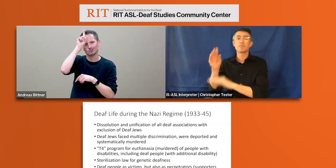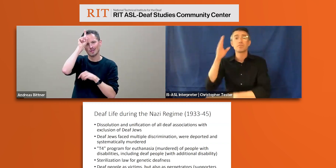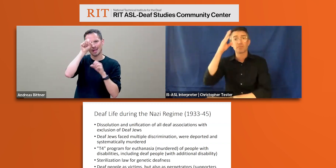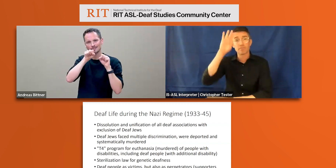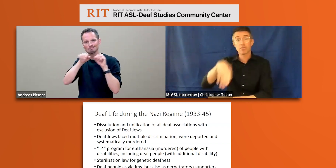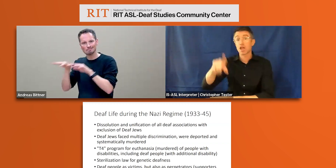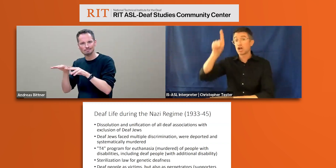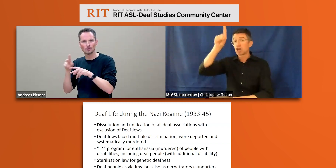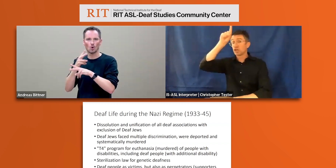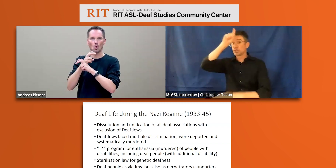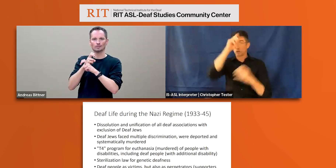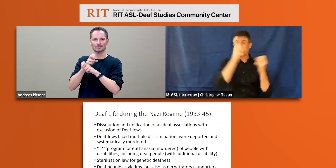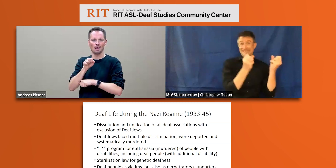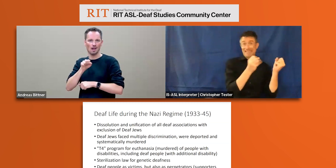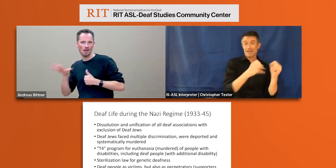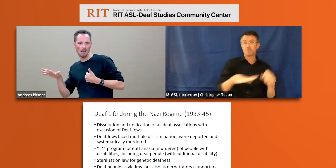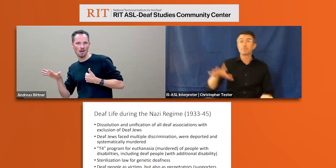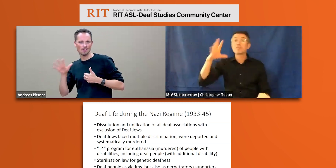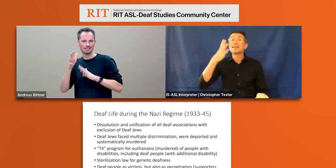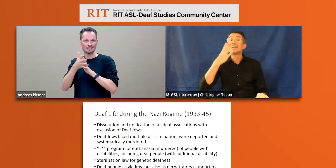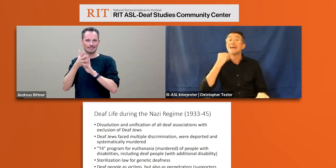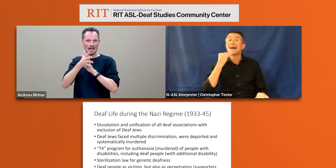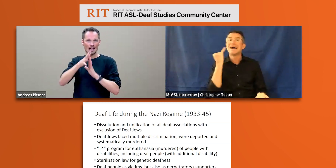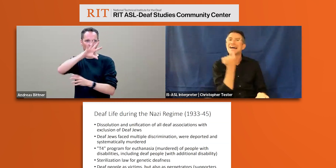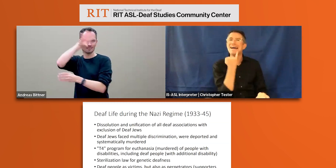They were deported to camps.